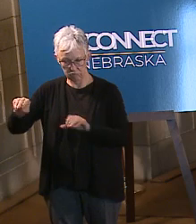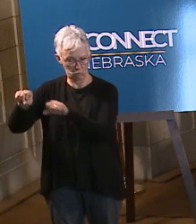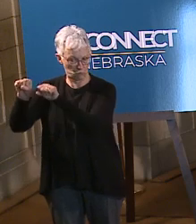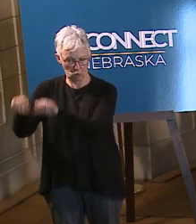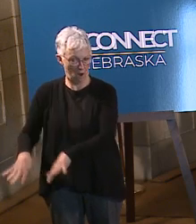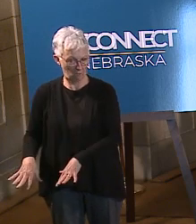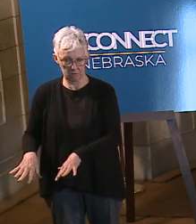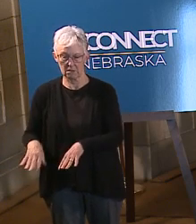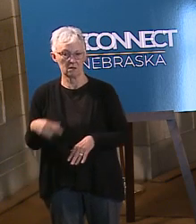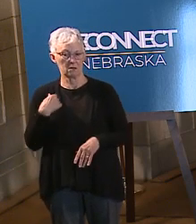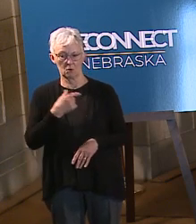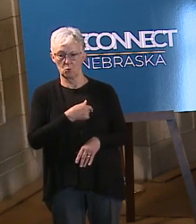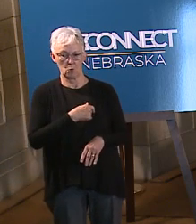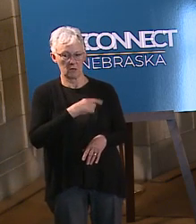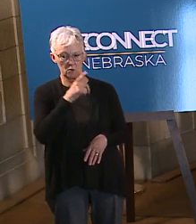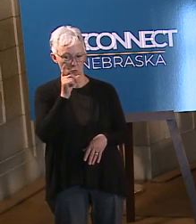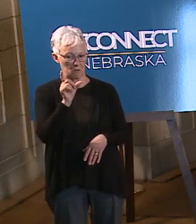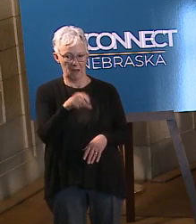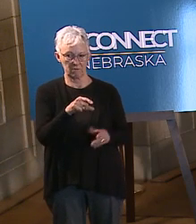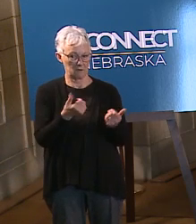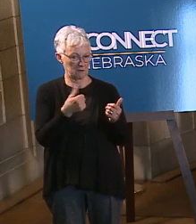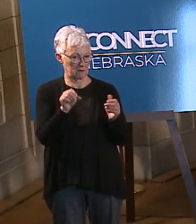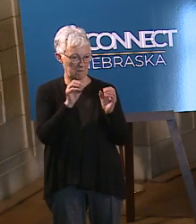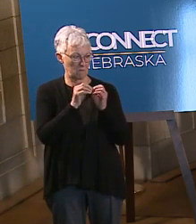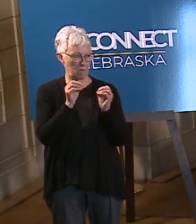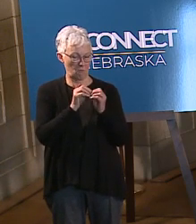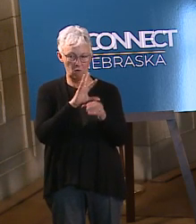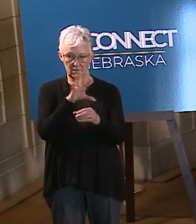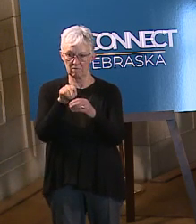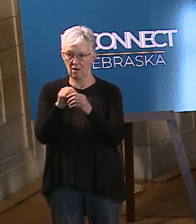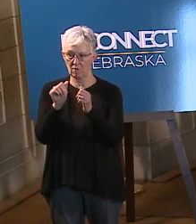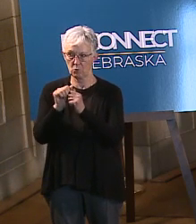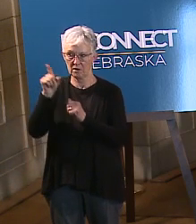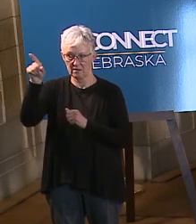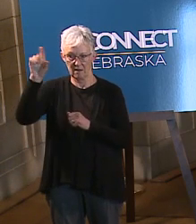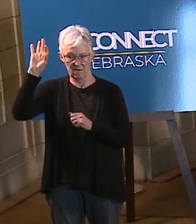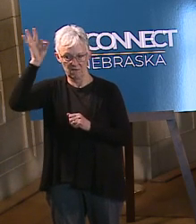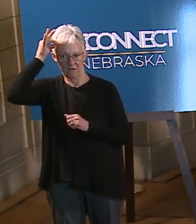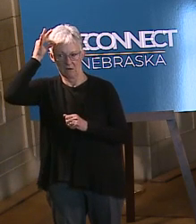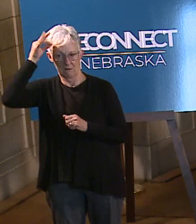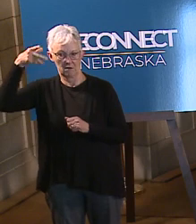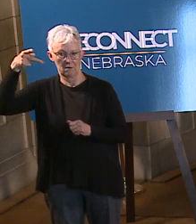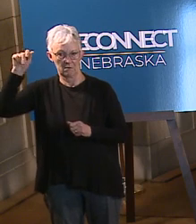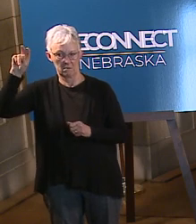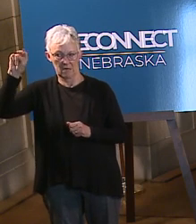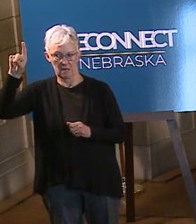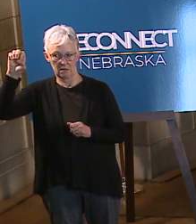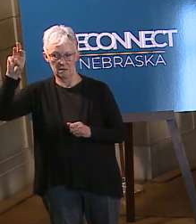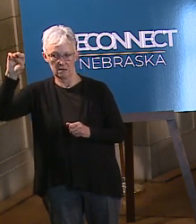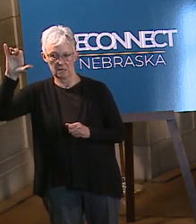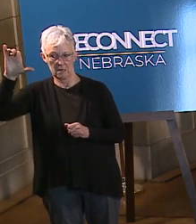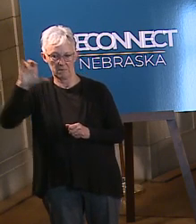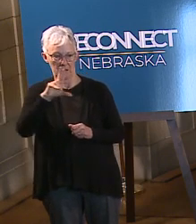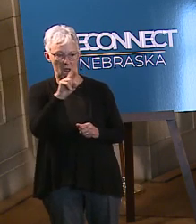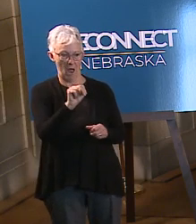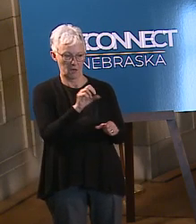WE ARE ENDING THE D.H.M.s, WE ARE CANCELLING THE EXECUTIVE ORDERS, PULLING OUT OF THE